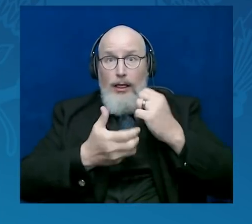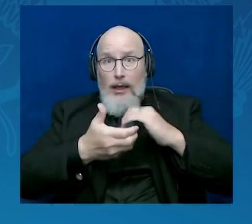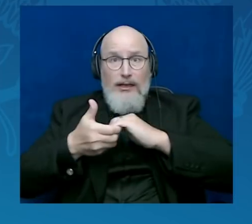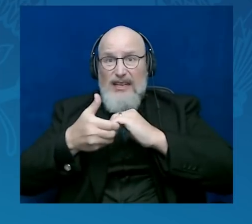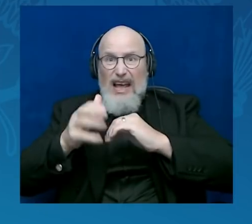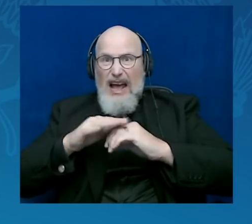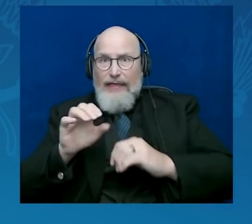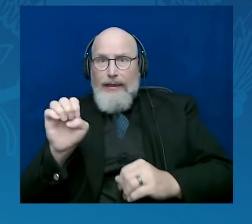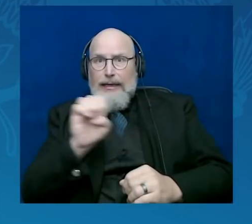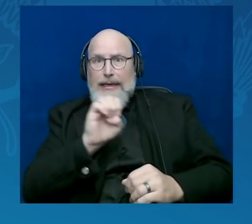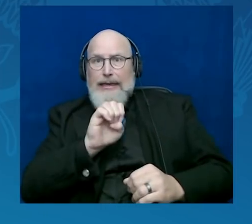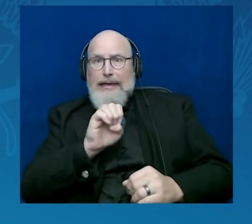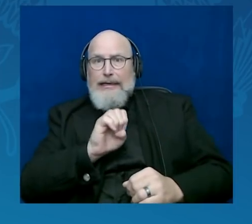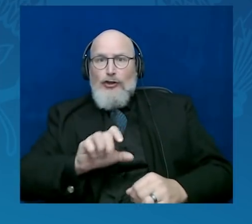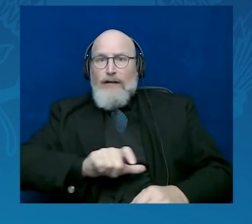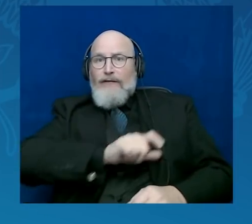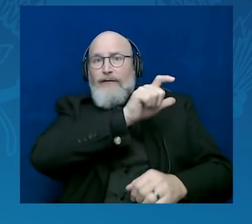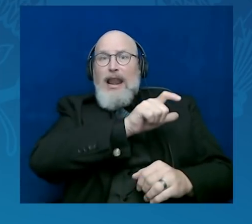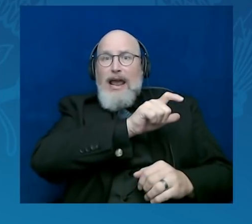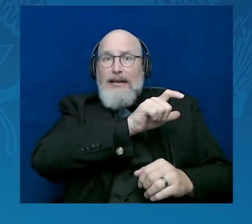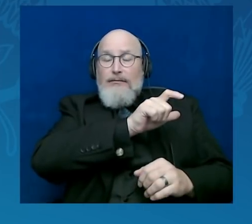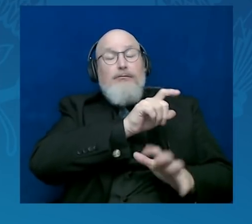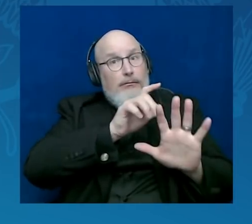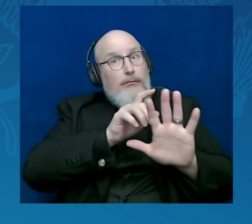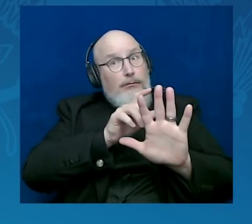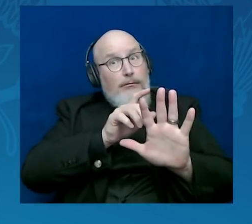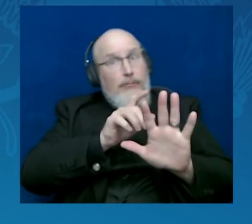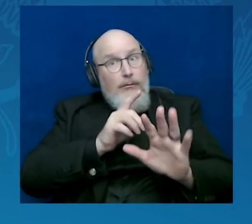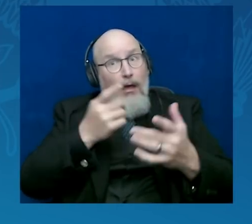In fact, together we have already taken steps